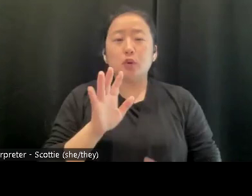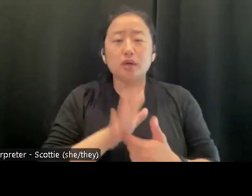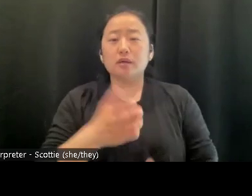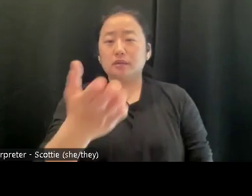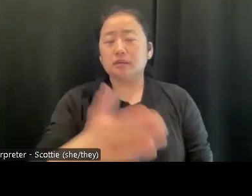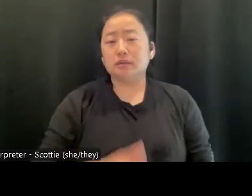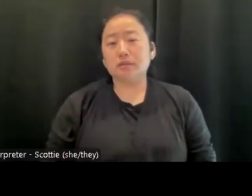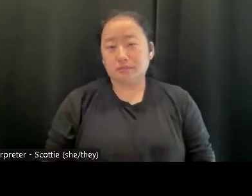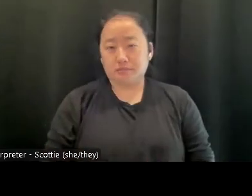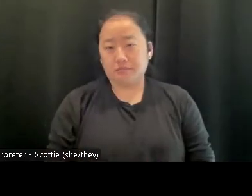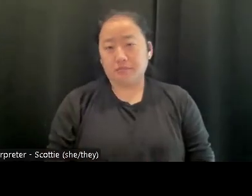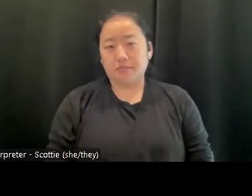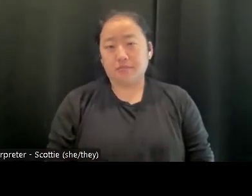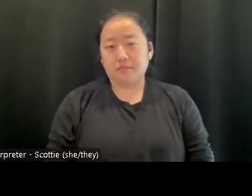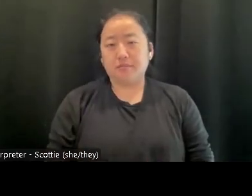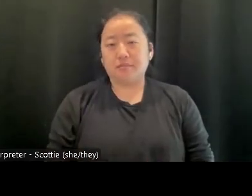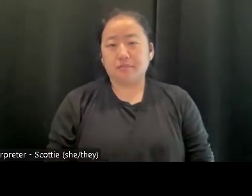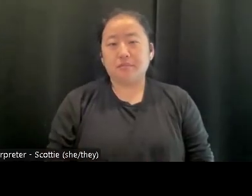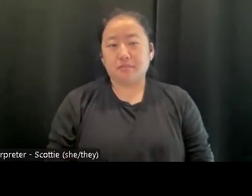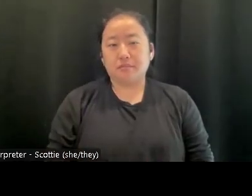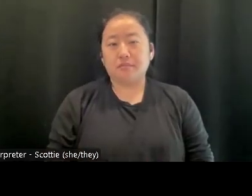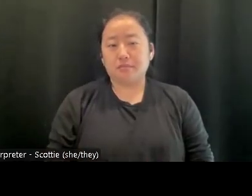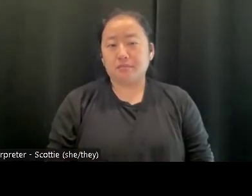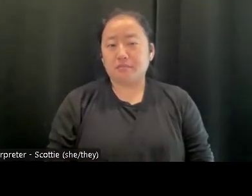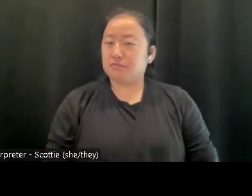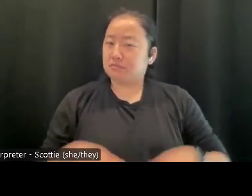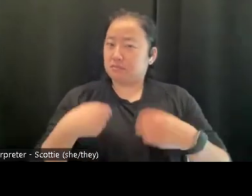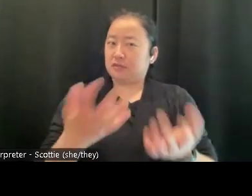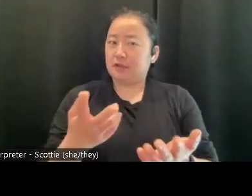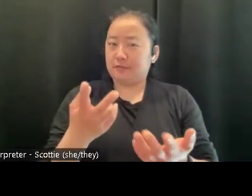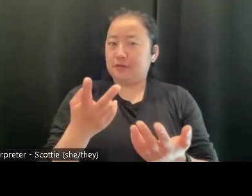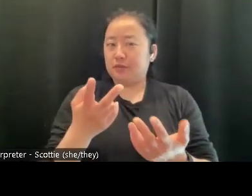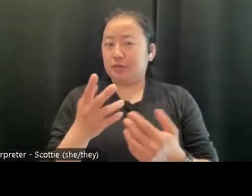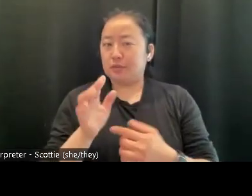And again, just to give you a preview, Martha's got some excellent resources